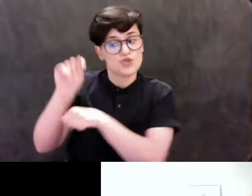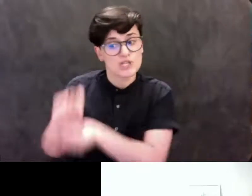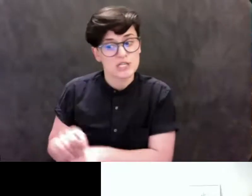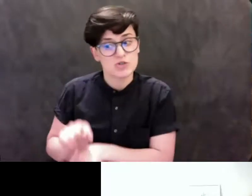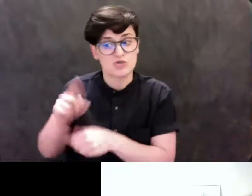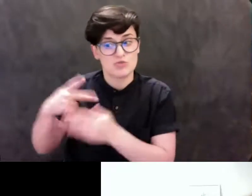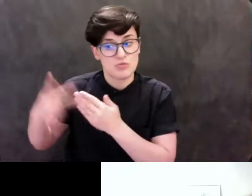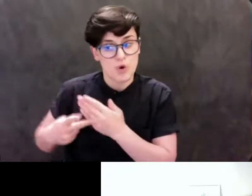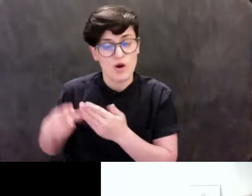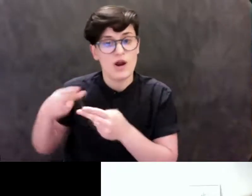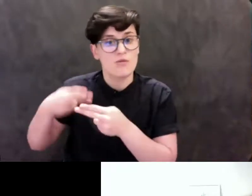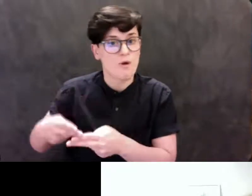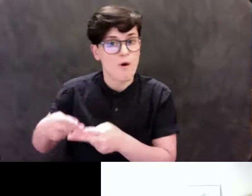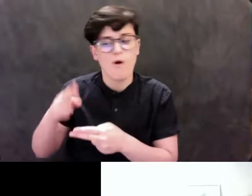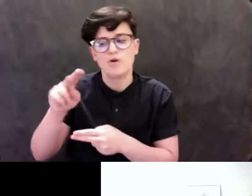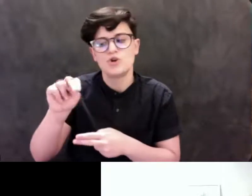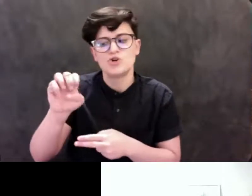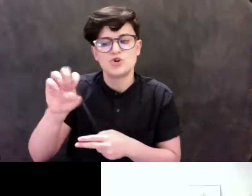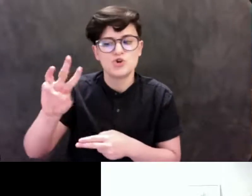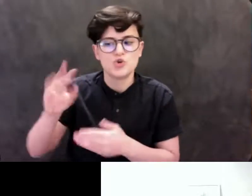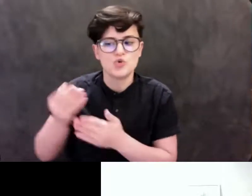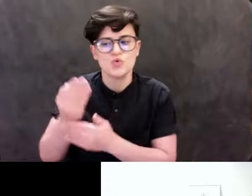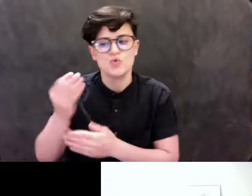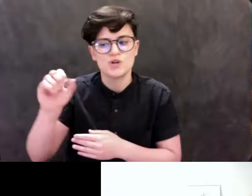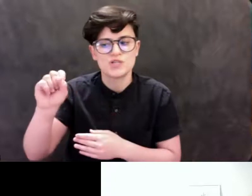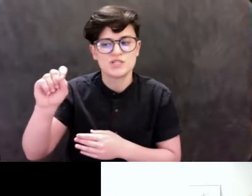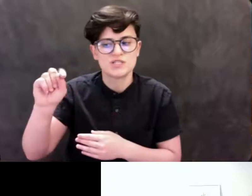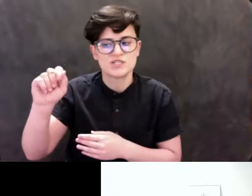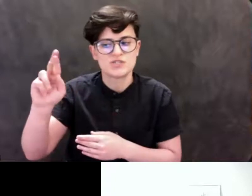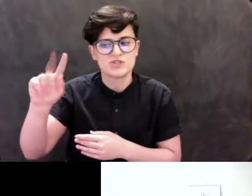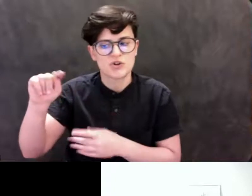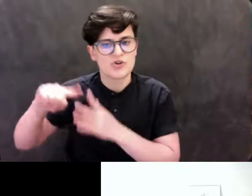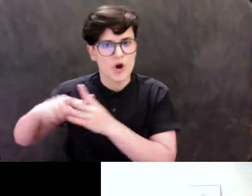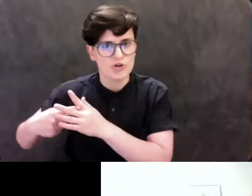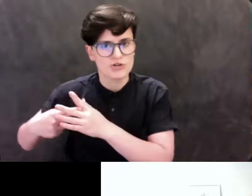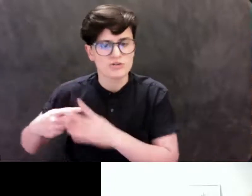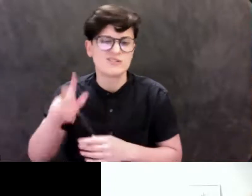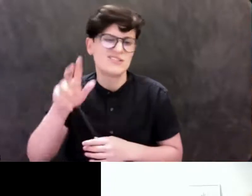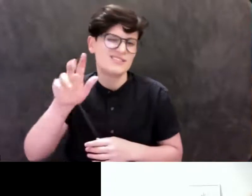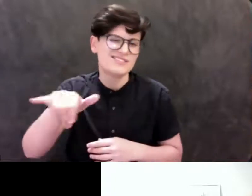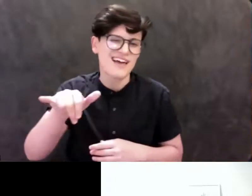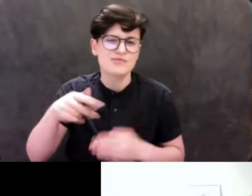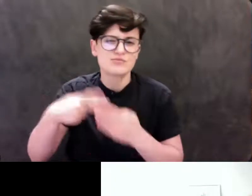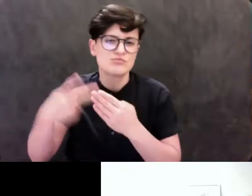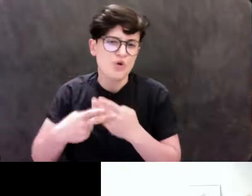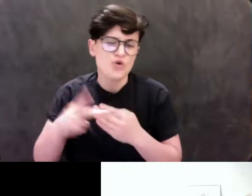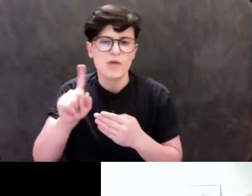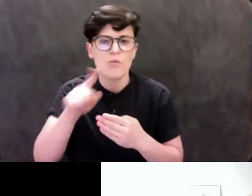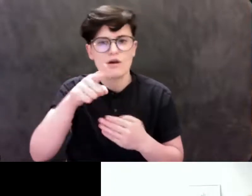New start is a program where you pay your average monthly bill.